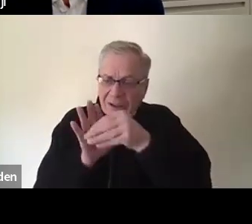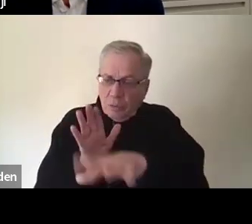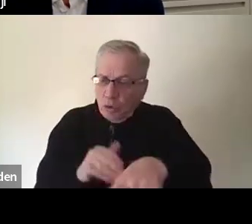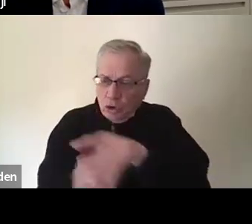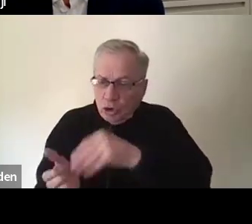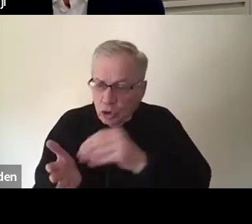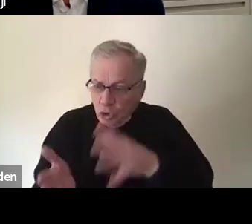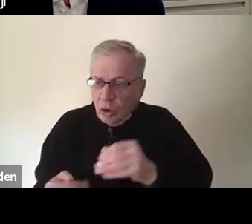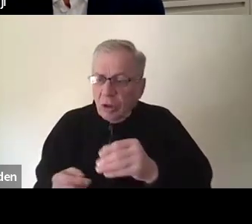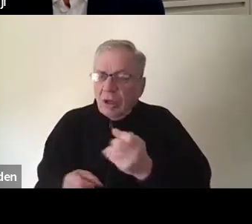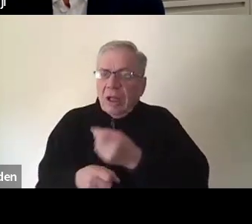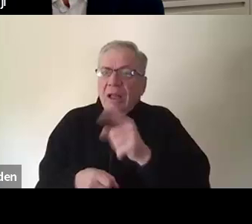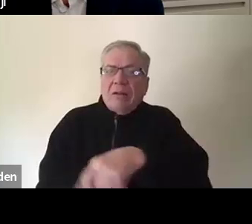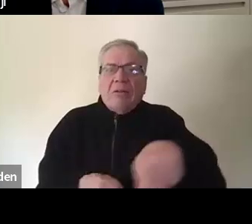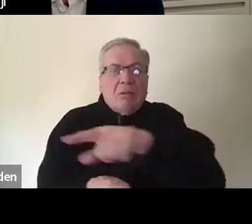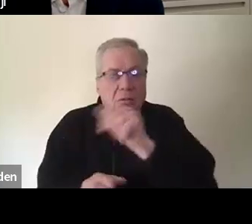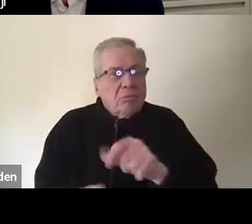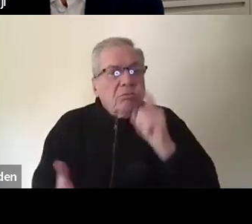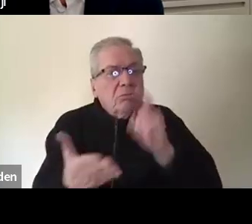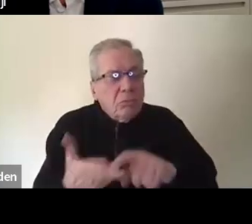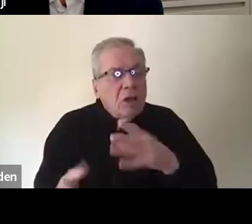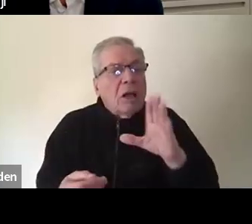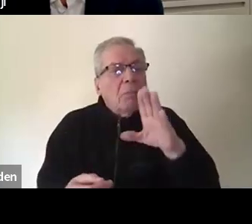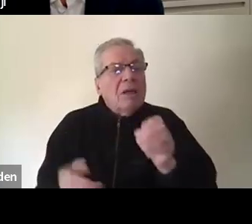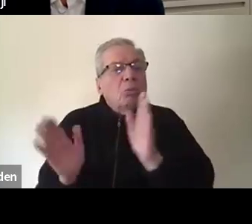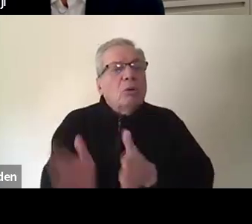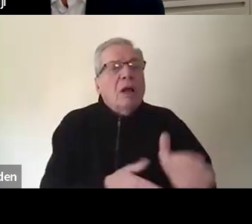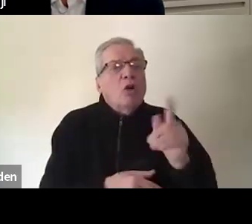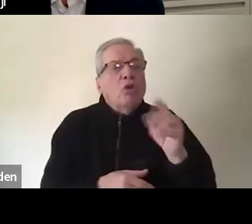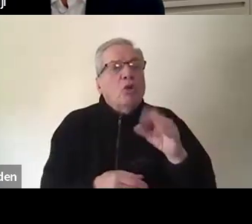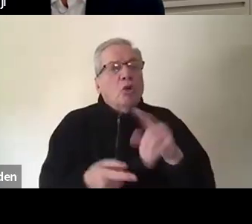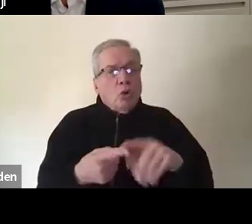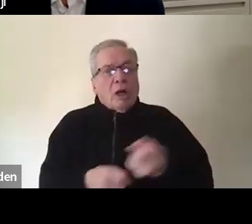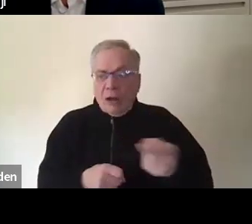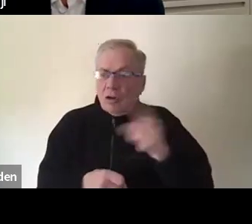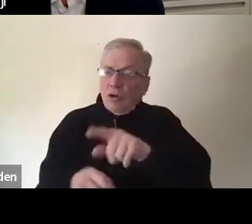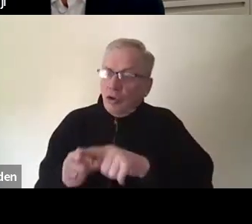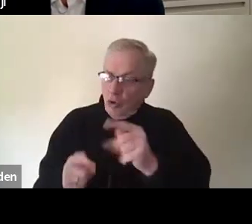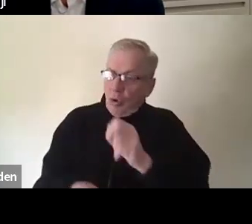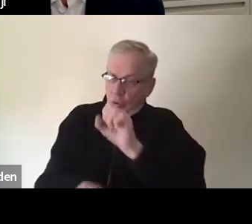putting them out there so they can be prepared to get into the workforce.